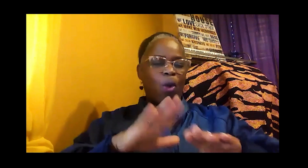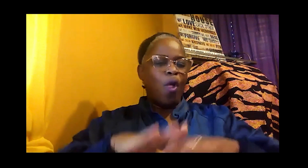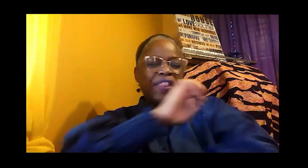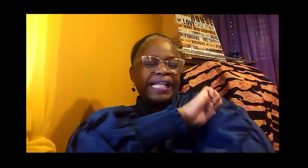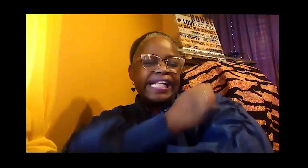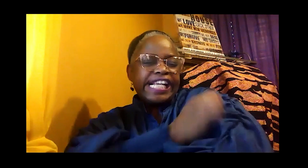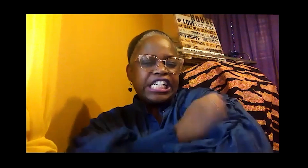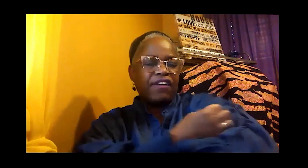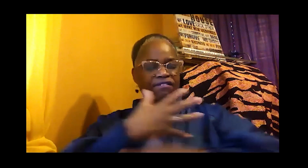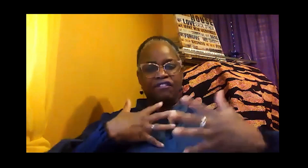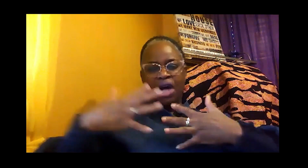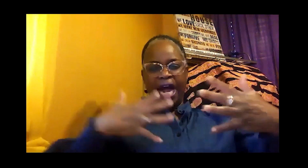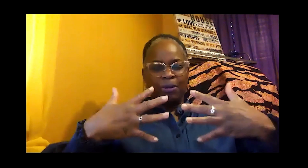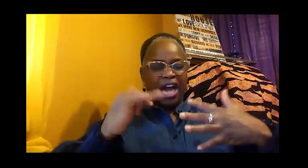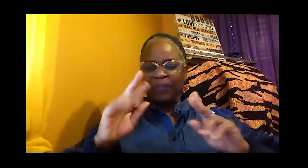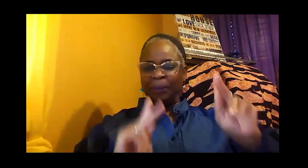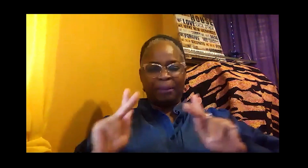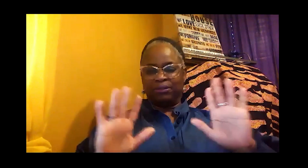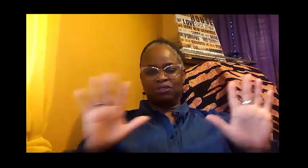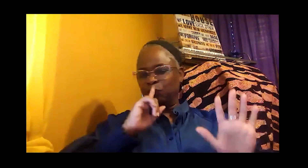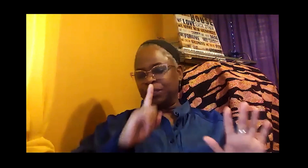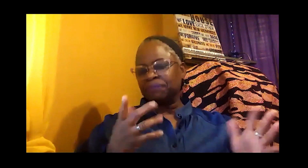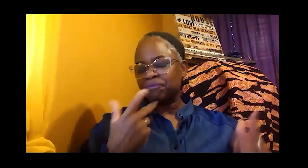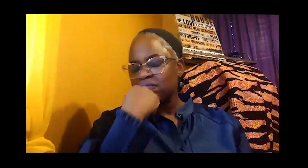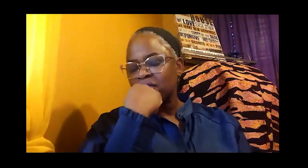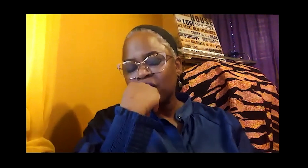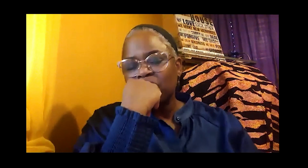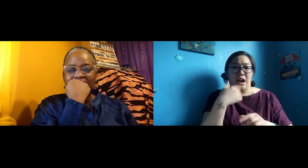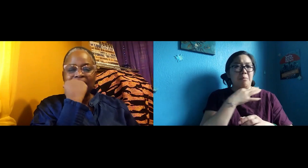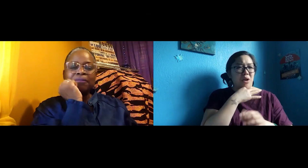involved in the production. It also depends on the energy of the cast.